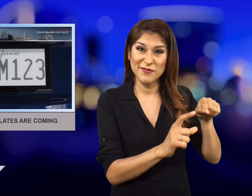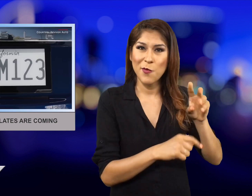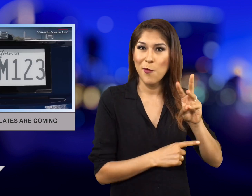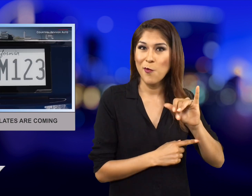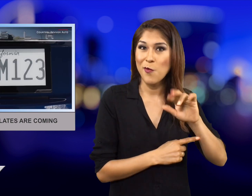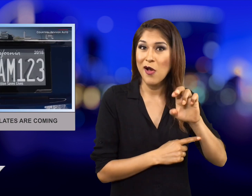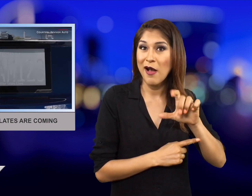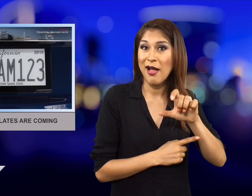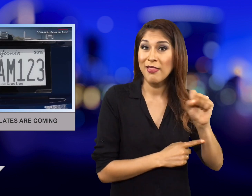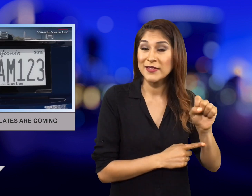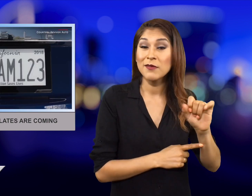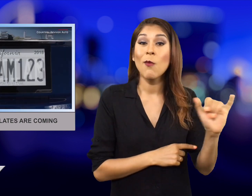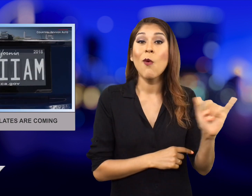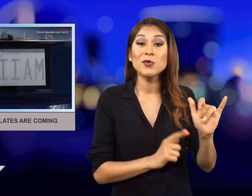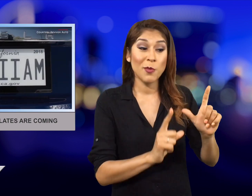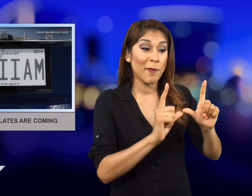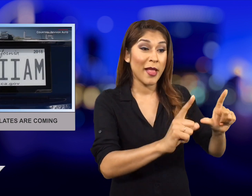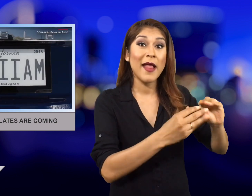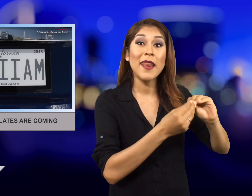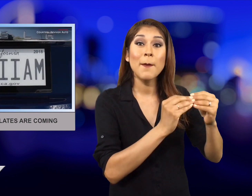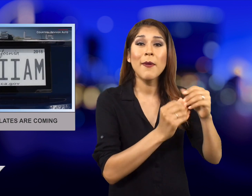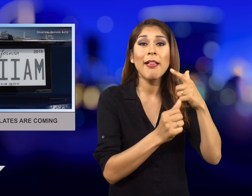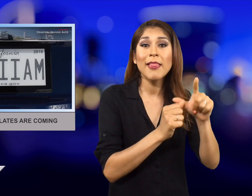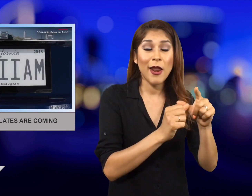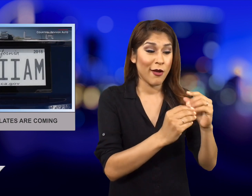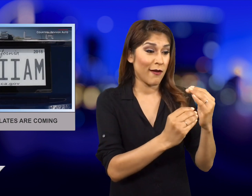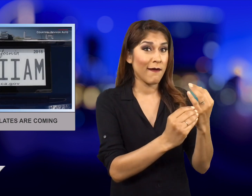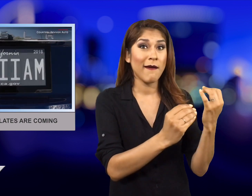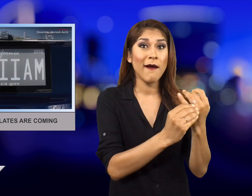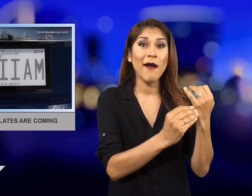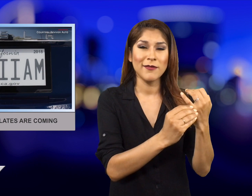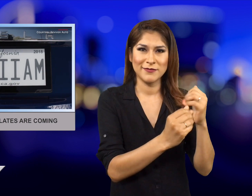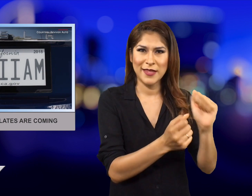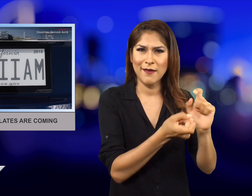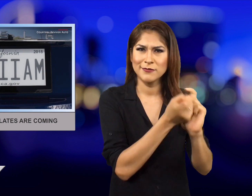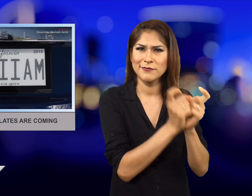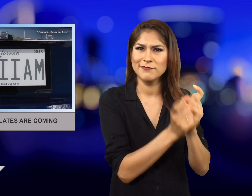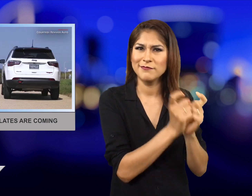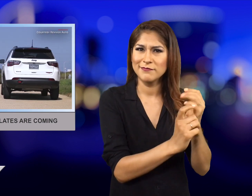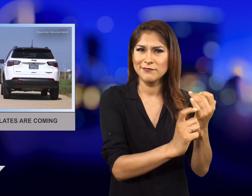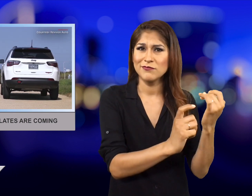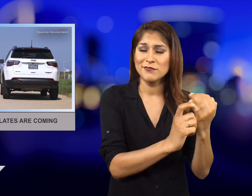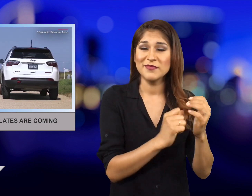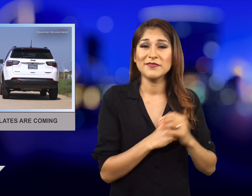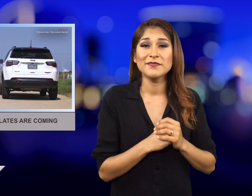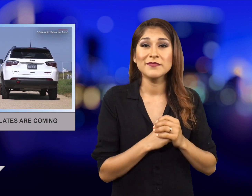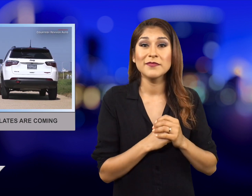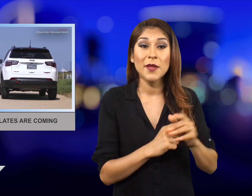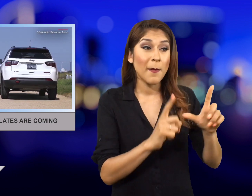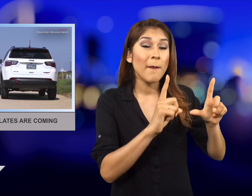The digital plates use wireless technology and allow messages to be changed remotely.